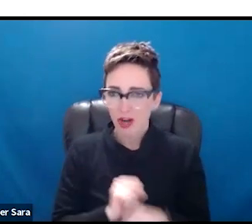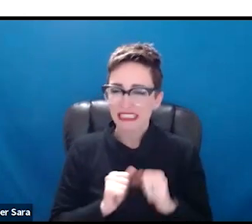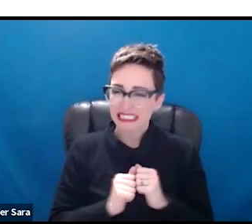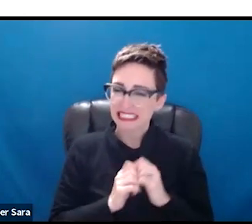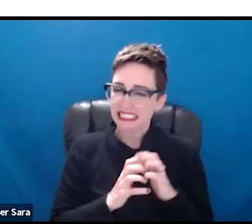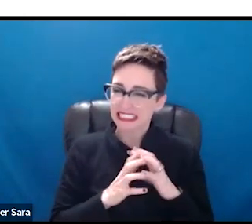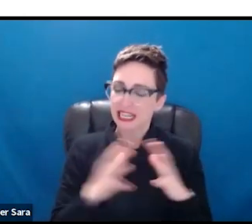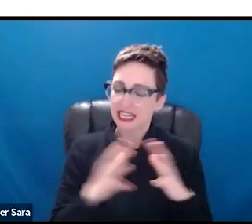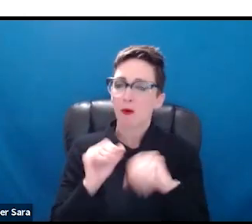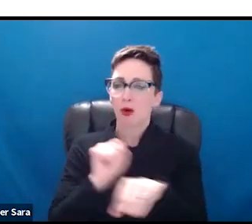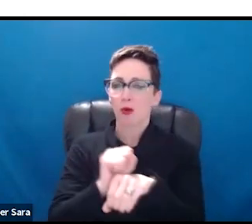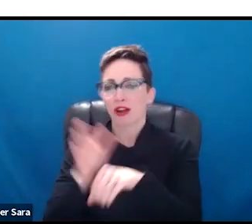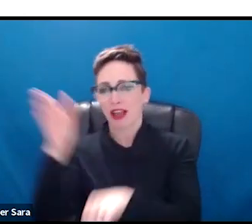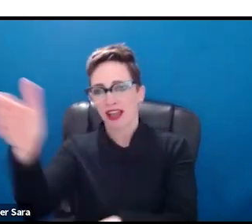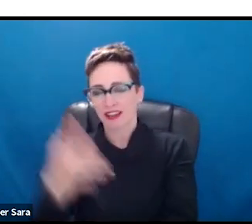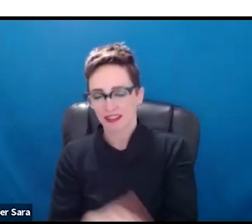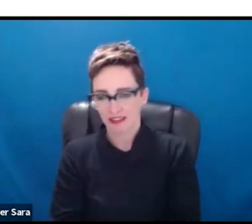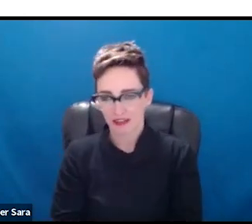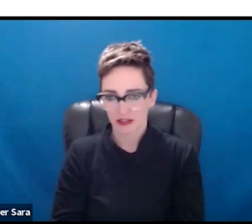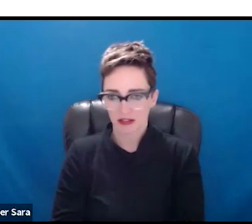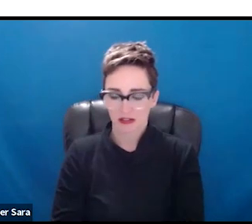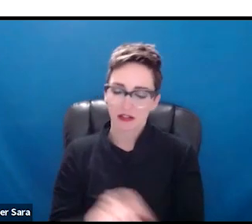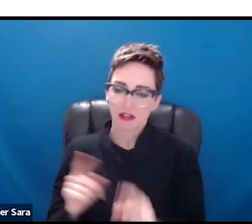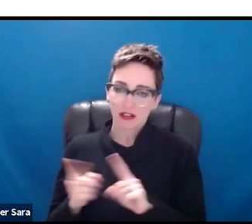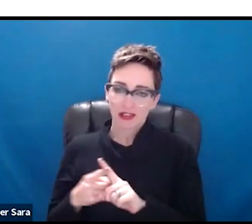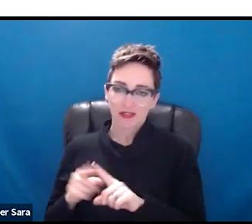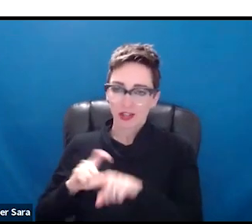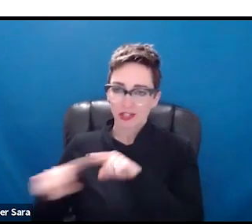I think that first call to 911